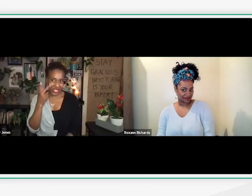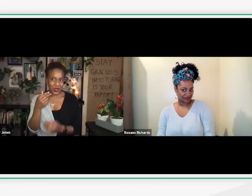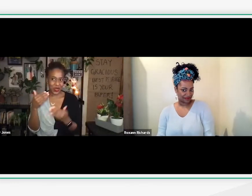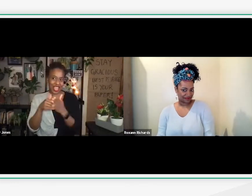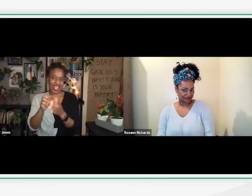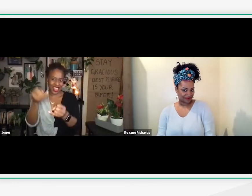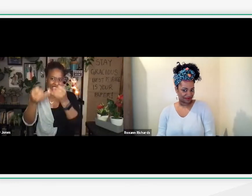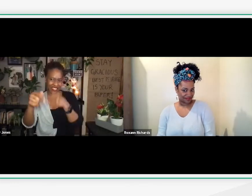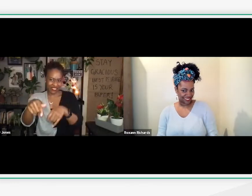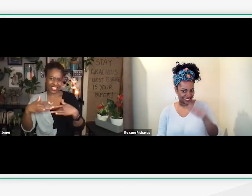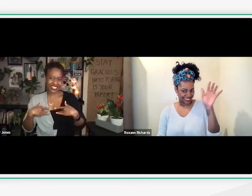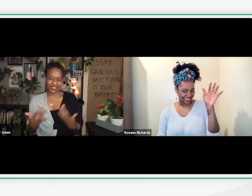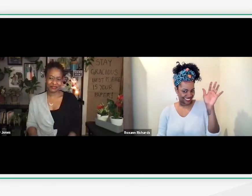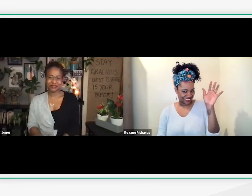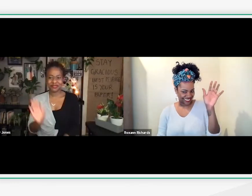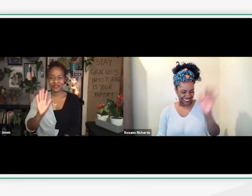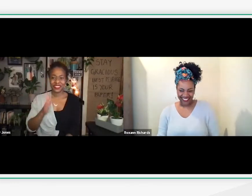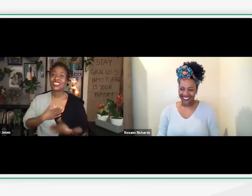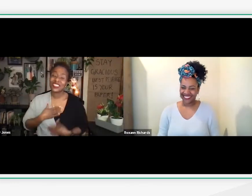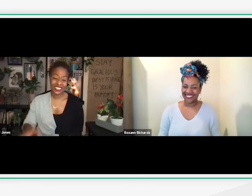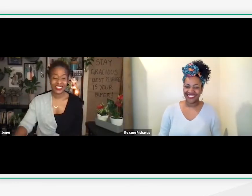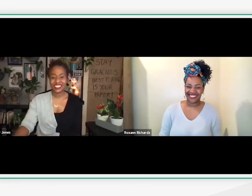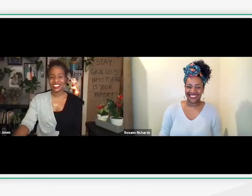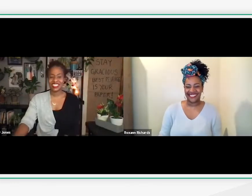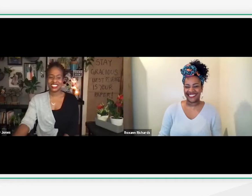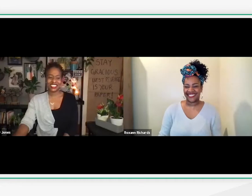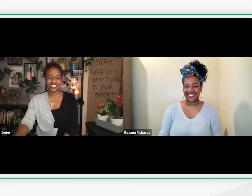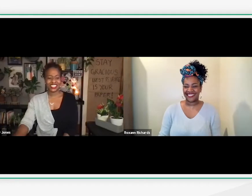Roxann. See you at the end. Enjoy! >>ROXANN RICHARDS: See ya.